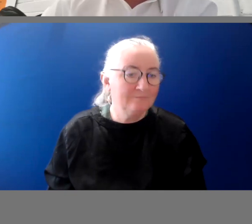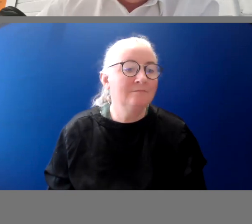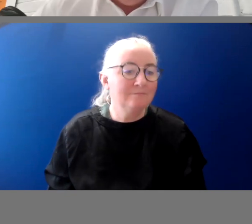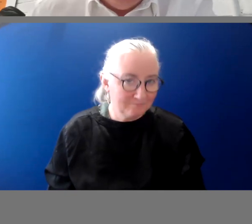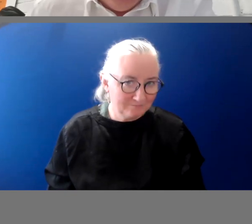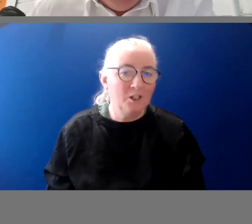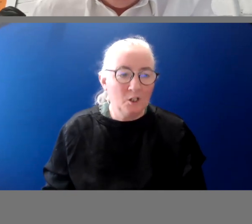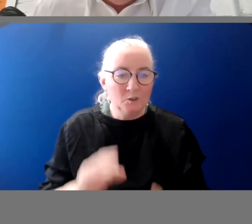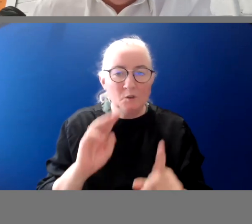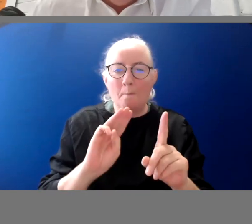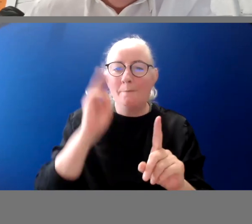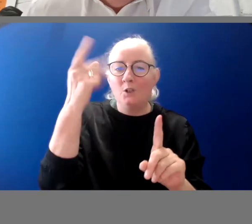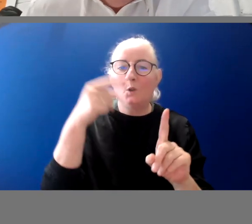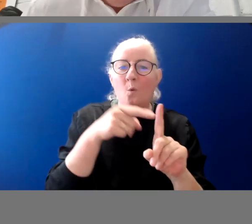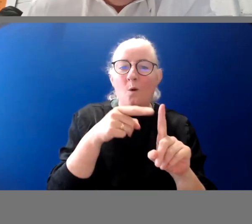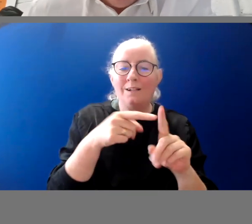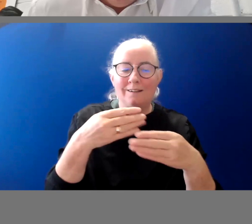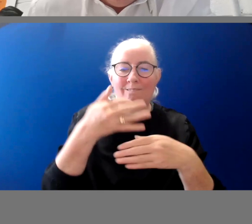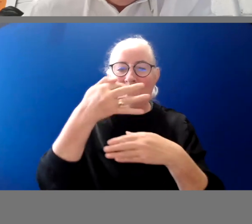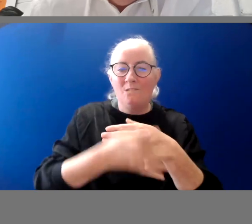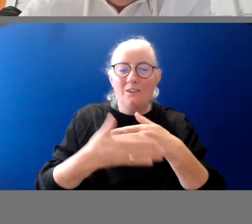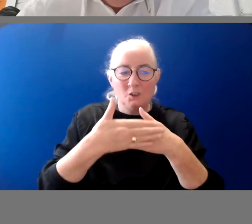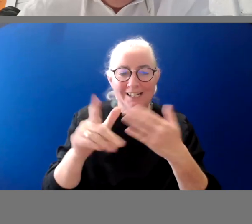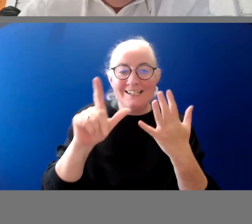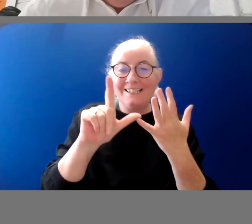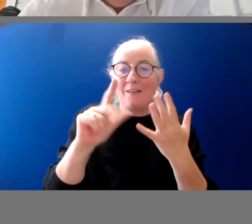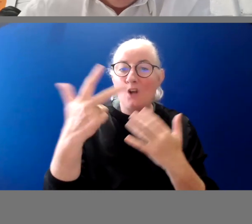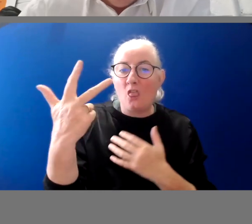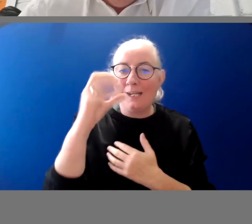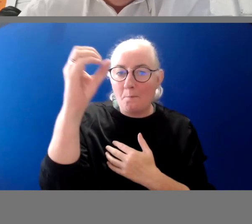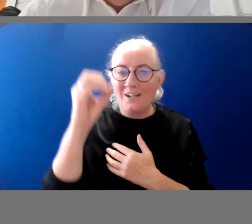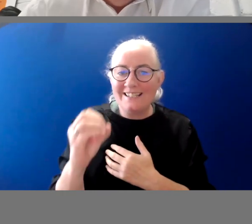image one which was the main entrance store we have 73% indicating door automation as